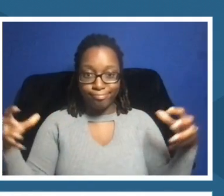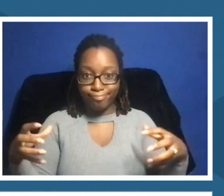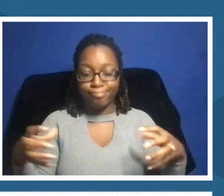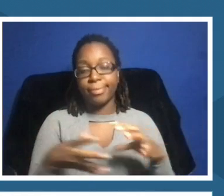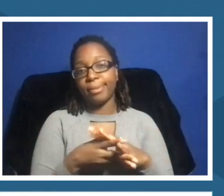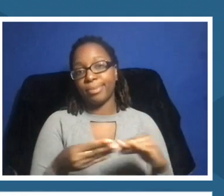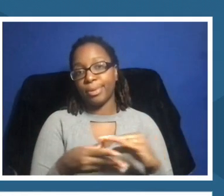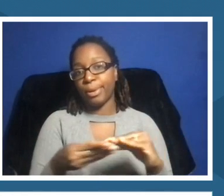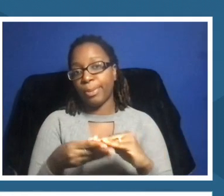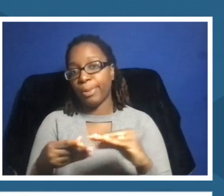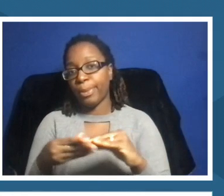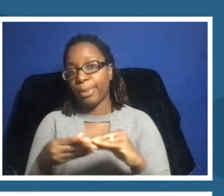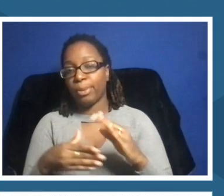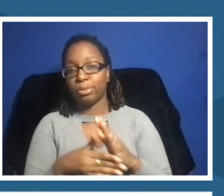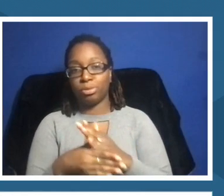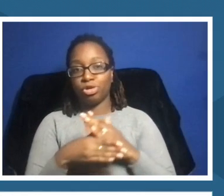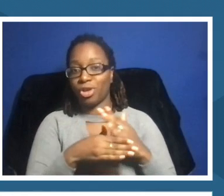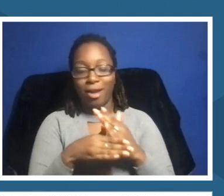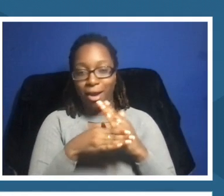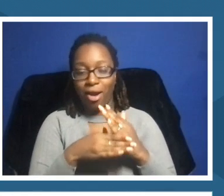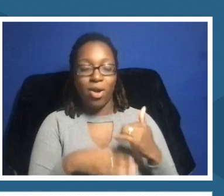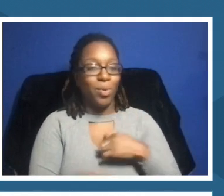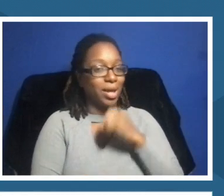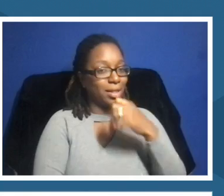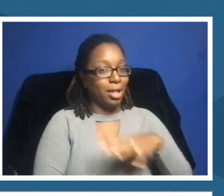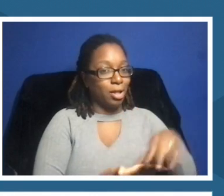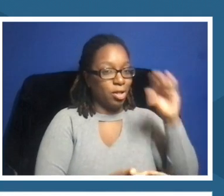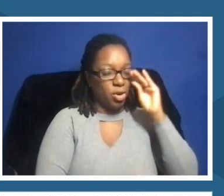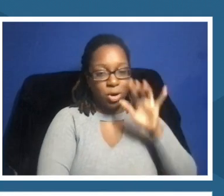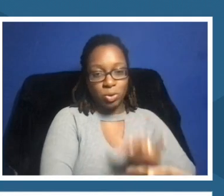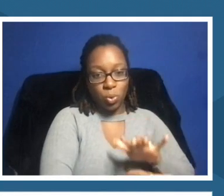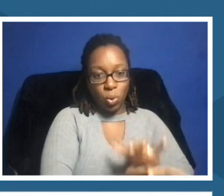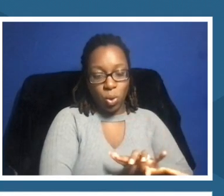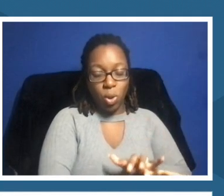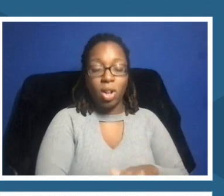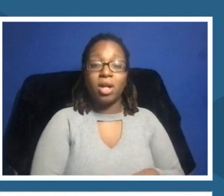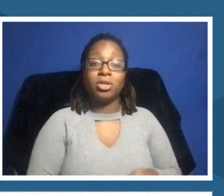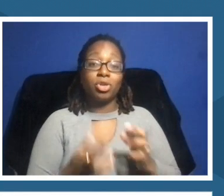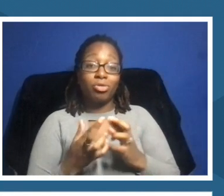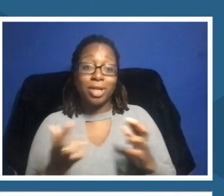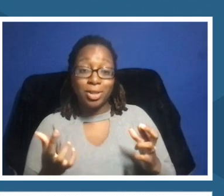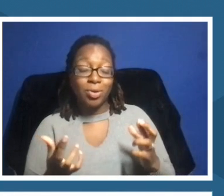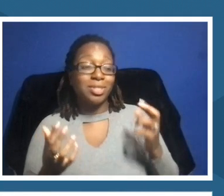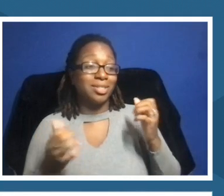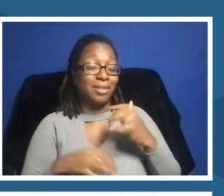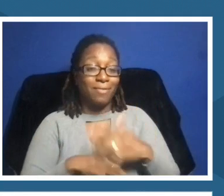so the entire series and the corresponding resources are available